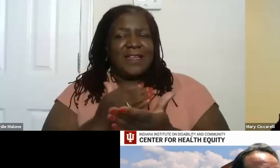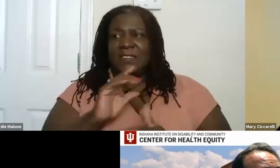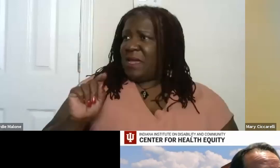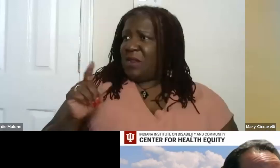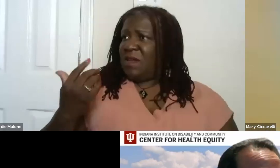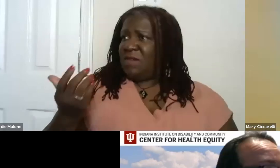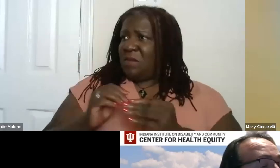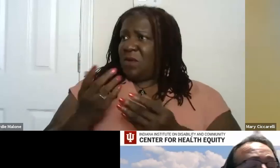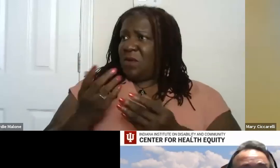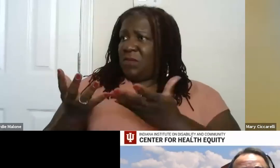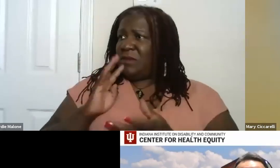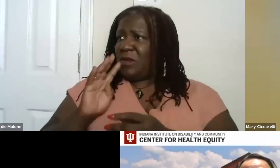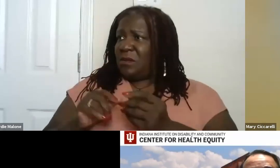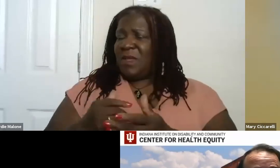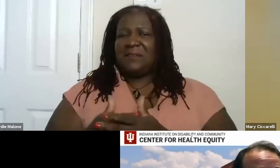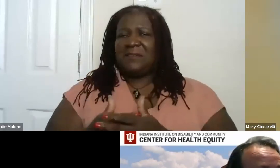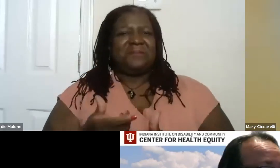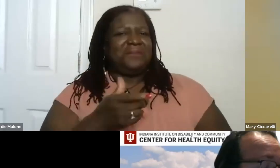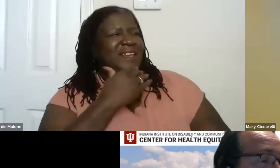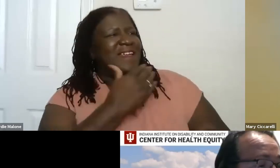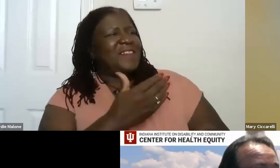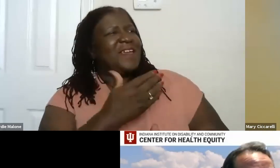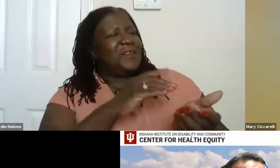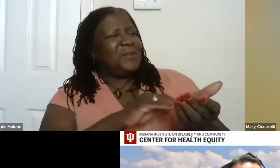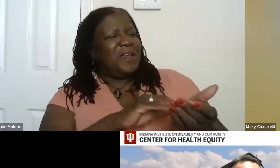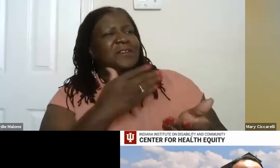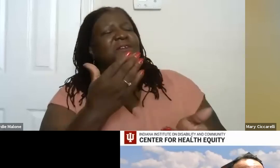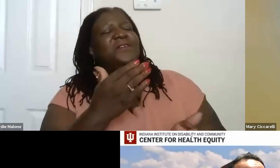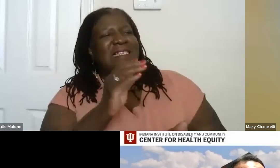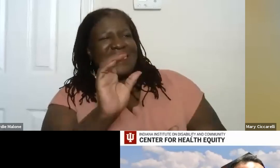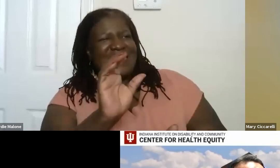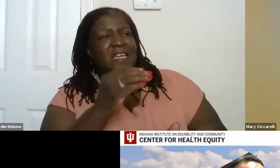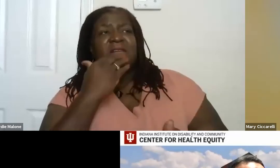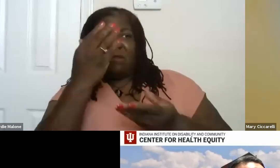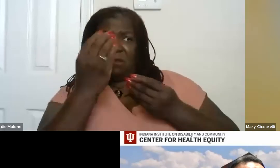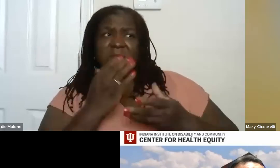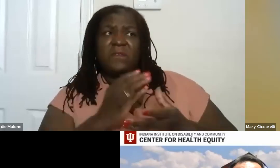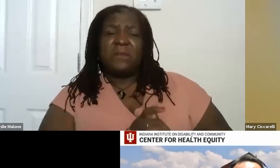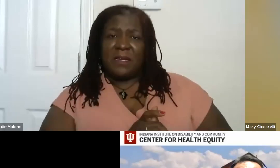Thank you, Dr. Ciccarelli. Very informative. I will go ahead and ask a question